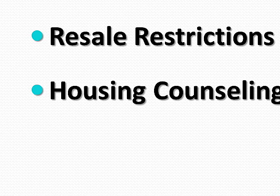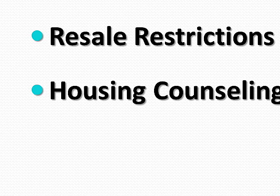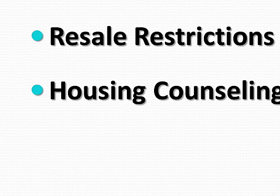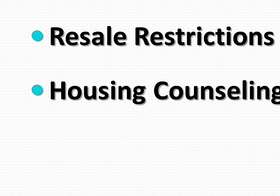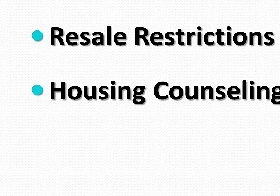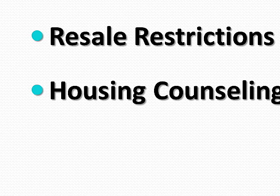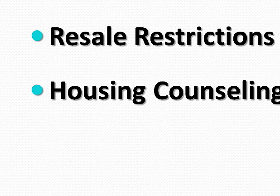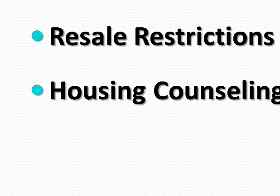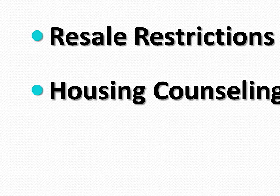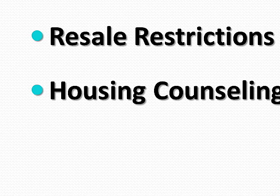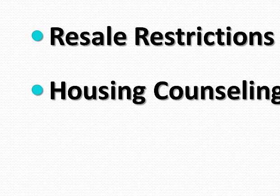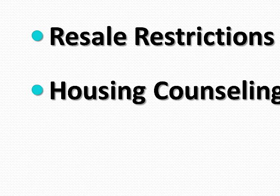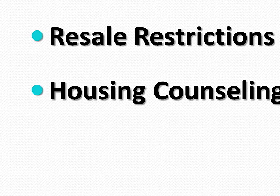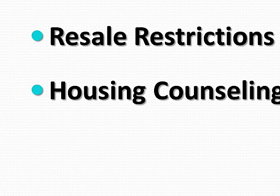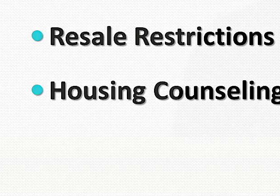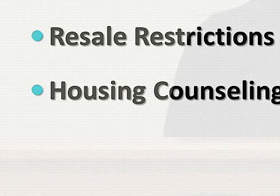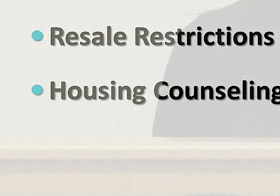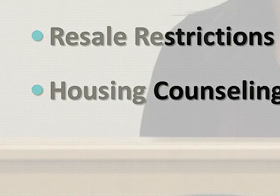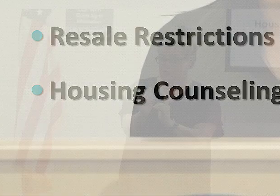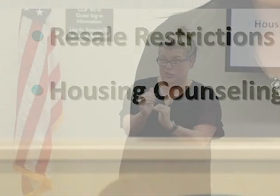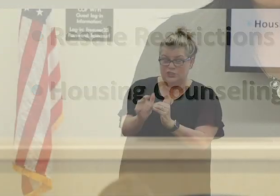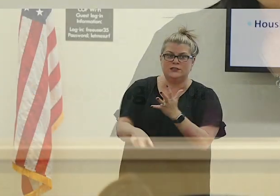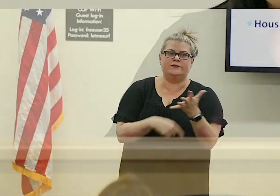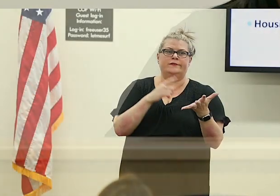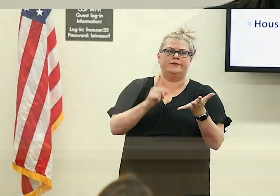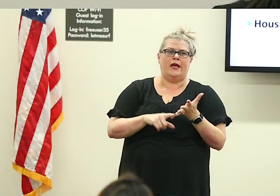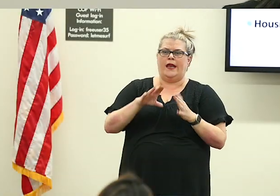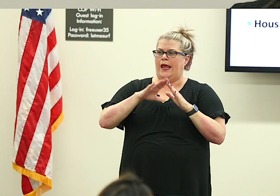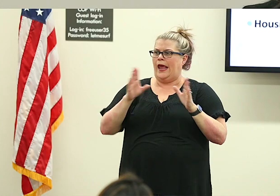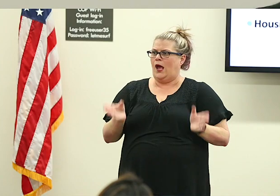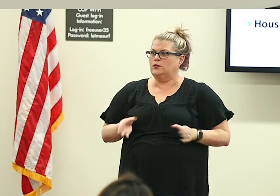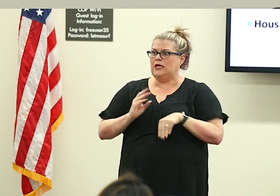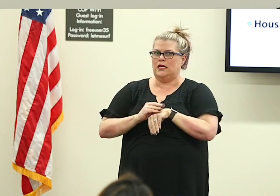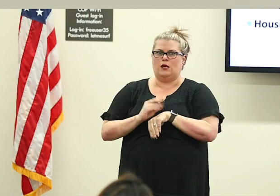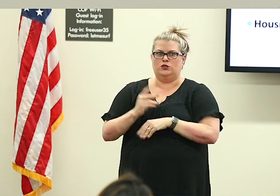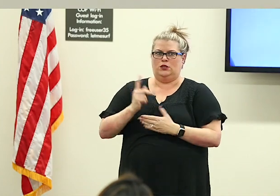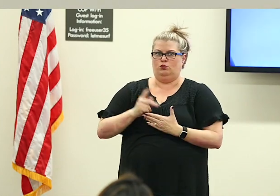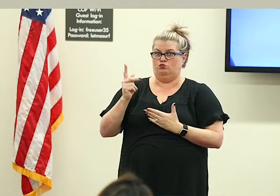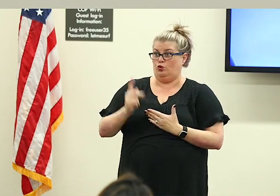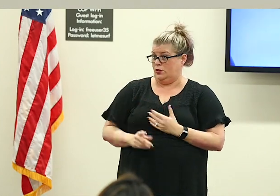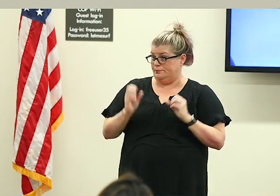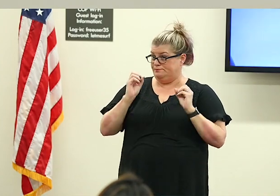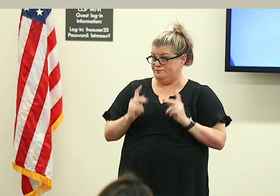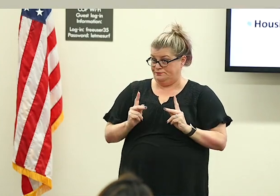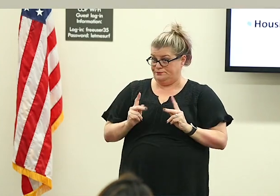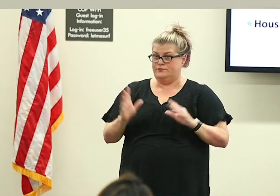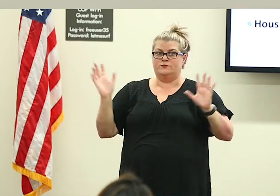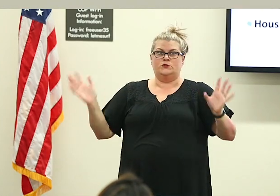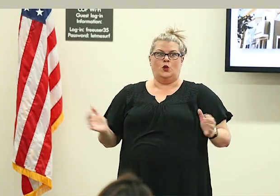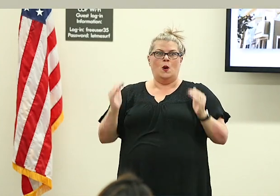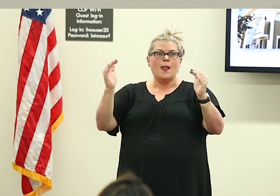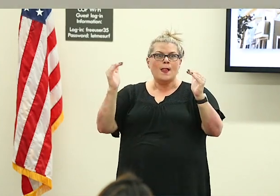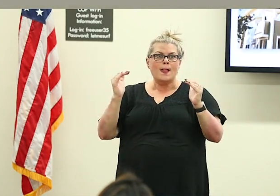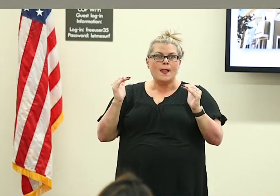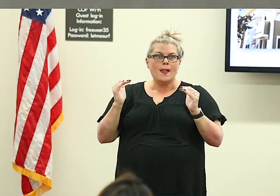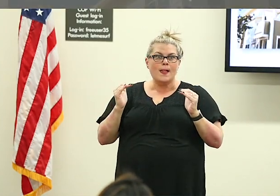And housing counseling program. So let's move on to,